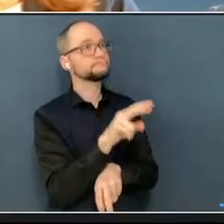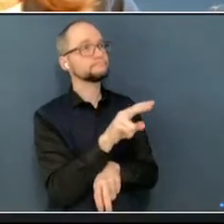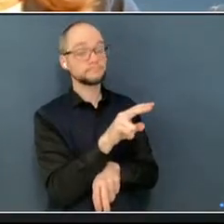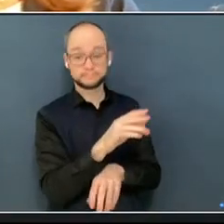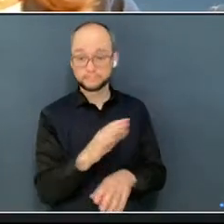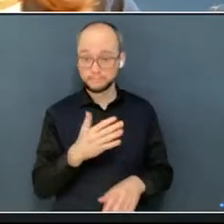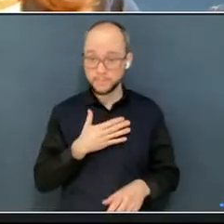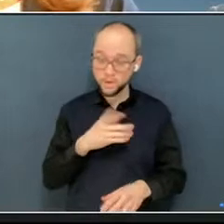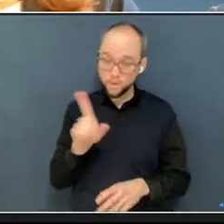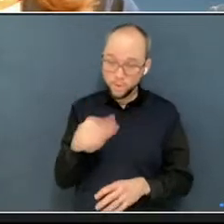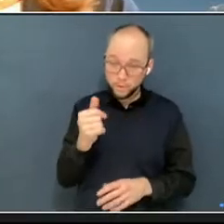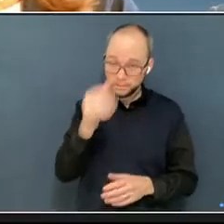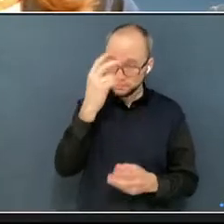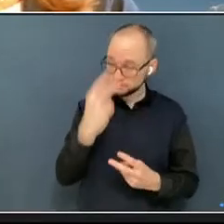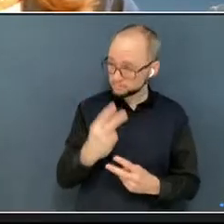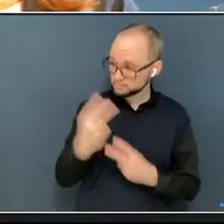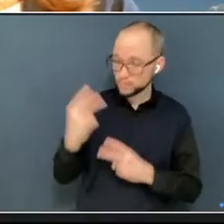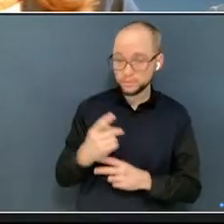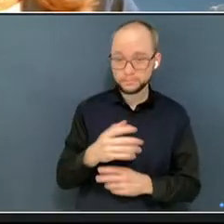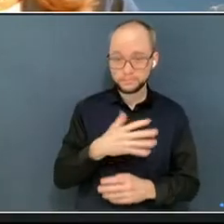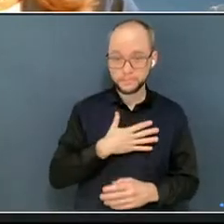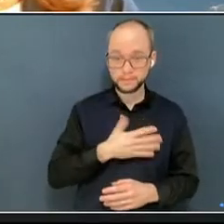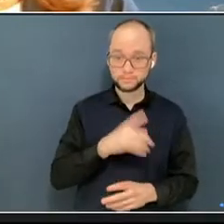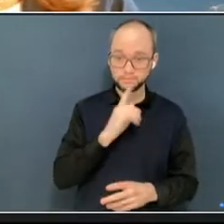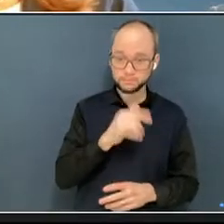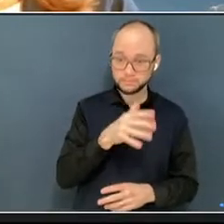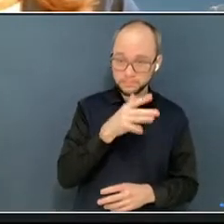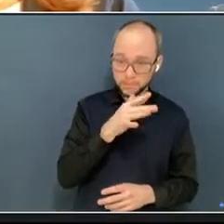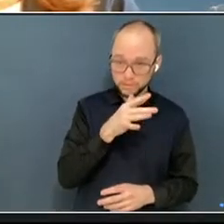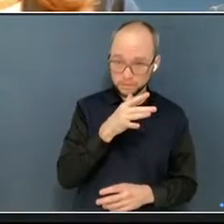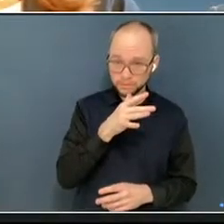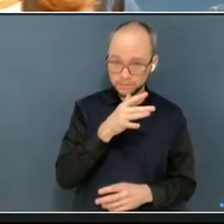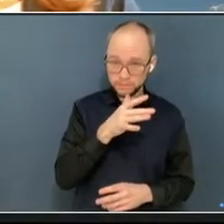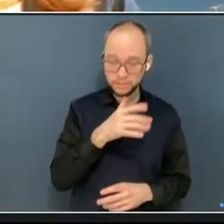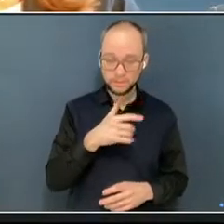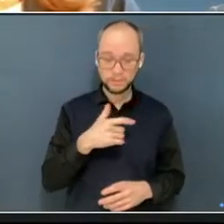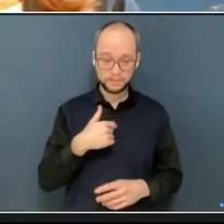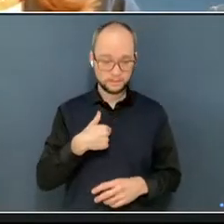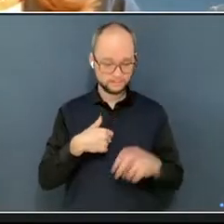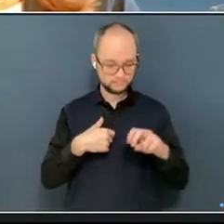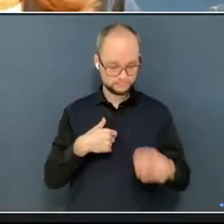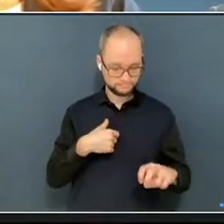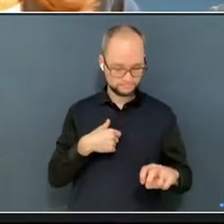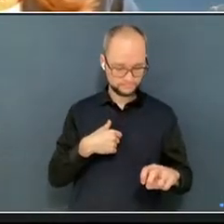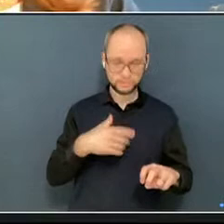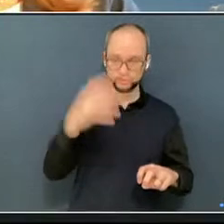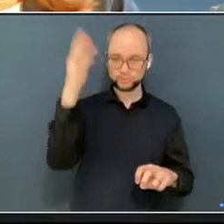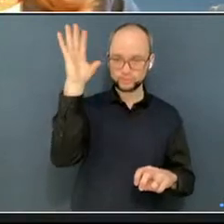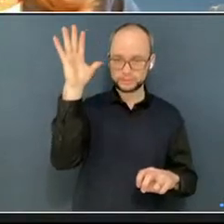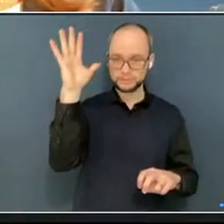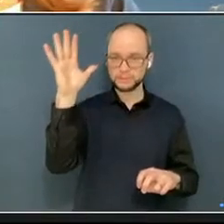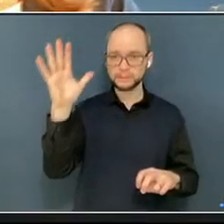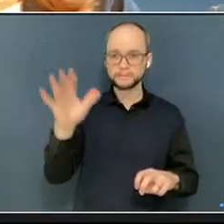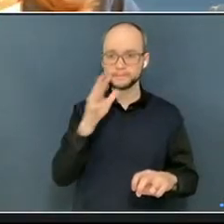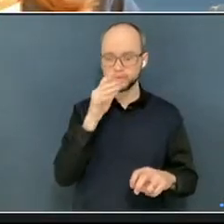mother is her with me sewing under a tree. So that any time I saw a woman with her child sewing, it